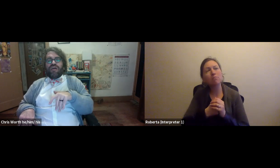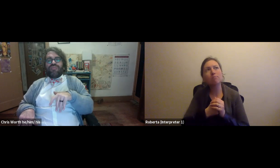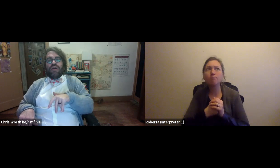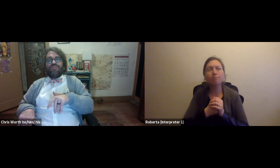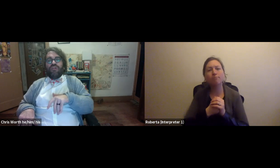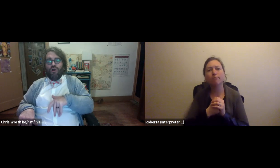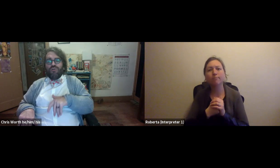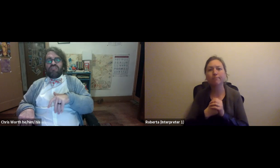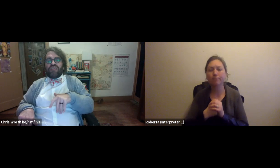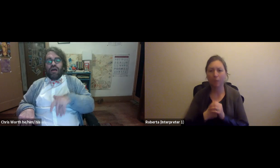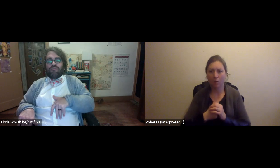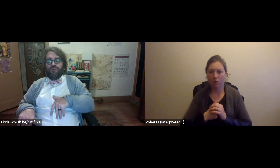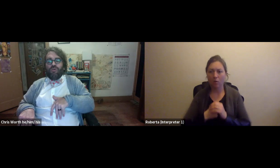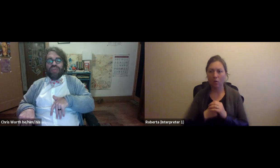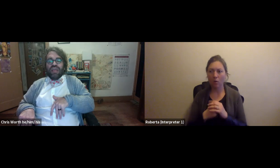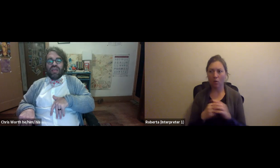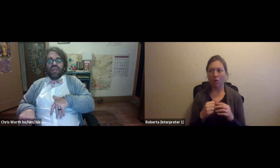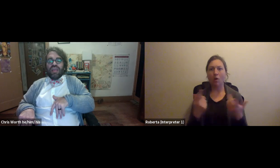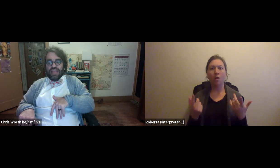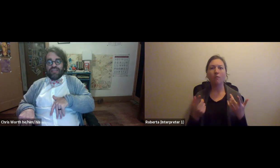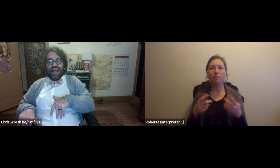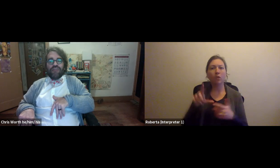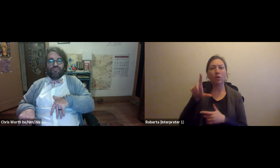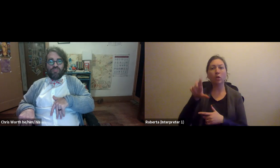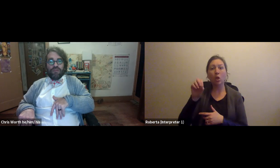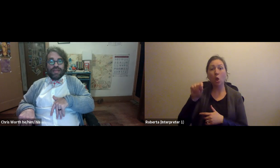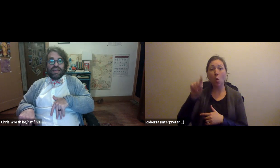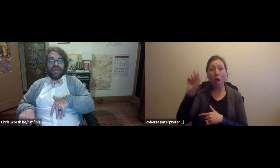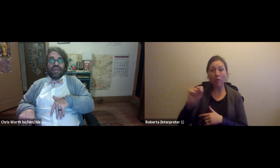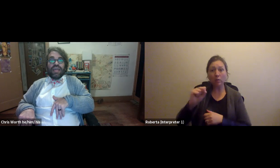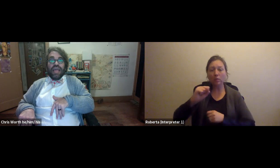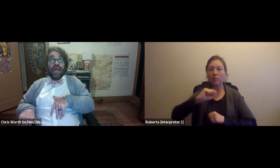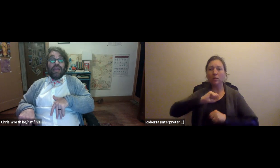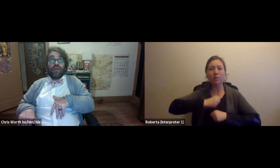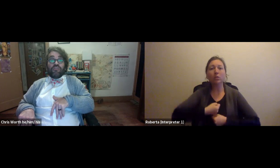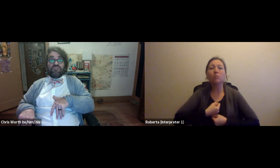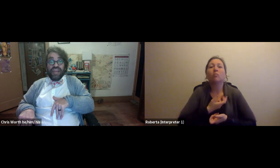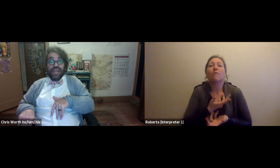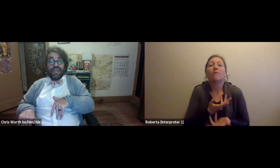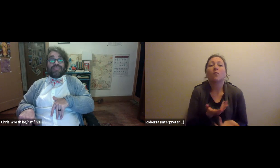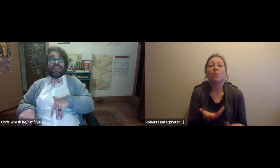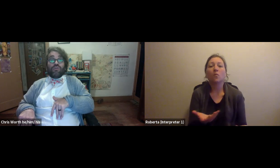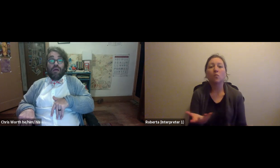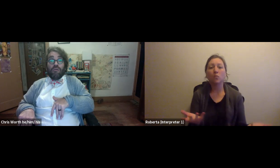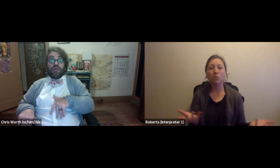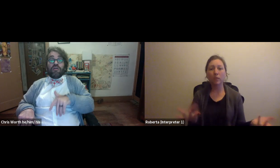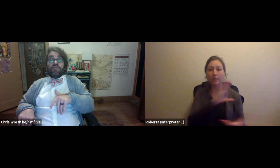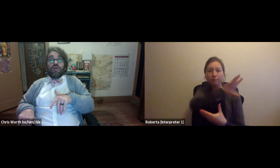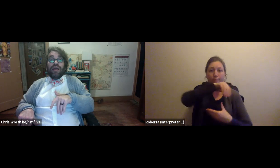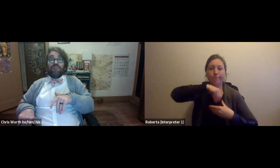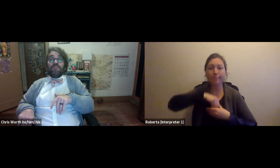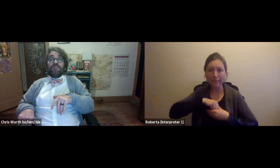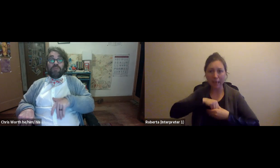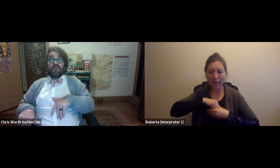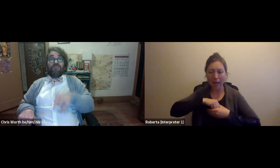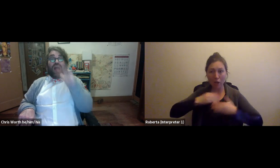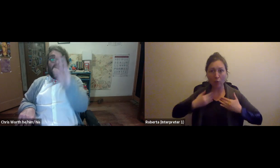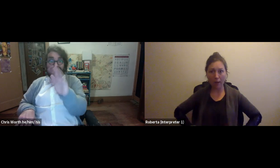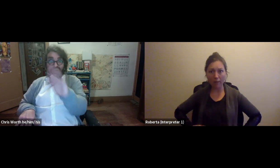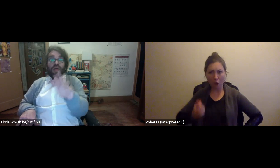the load is unfolding inside your spirit and understanding that you are beautiful. I still have